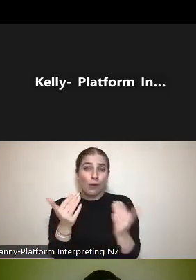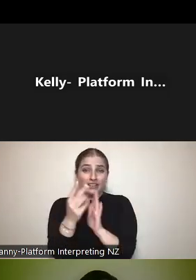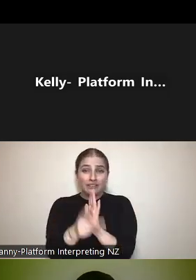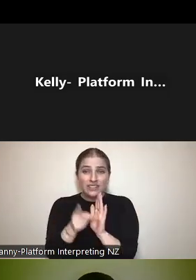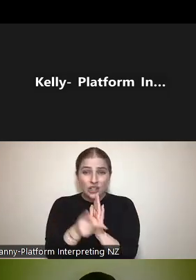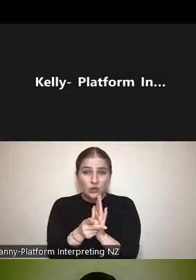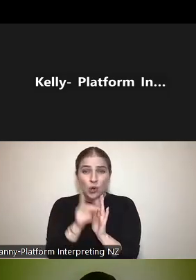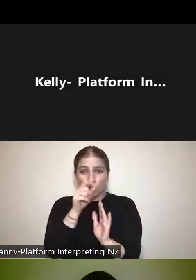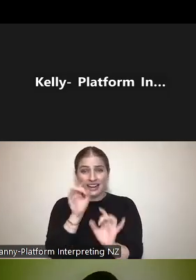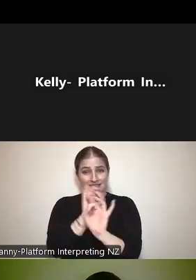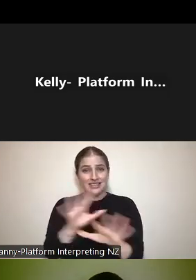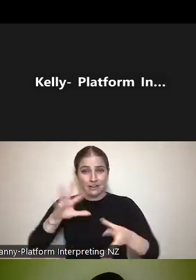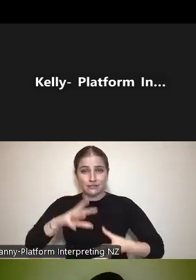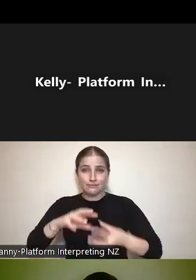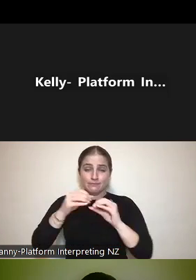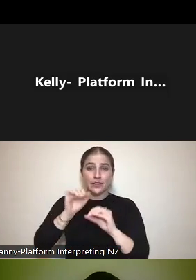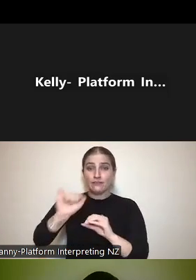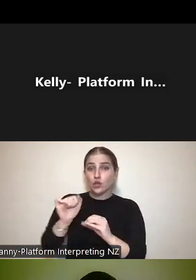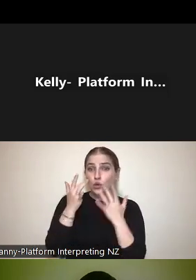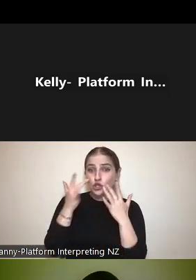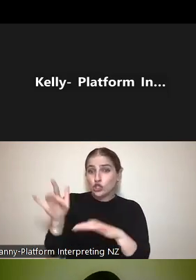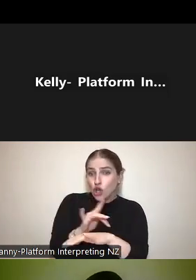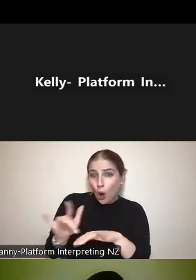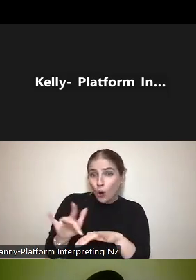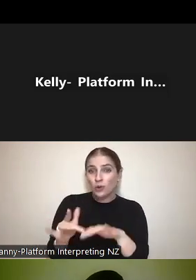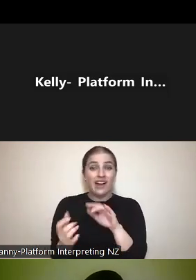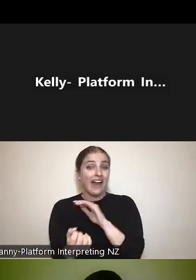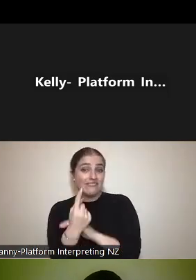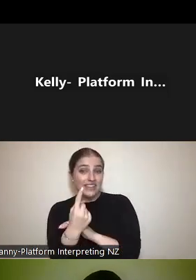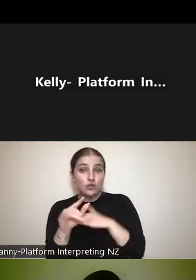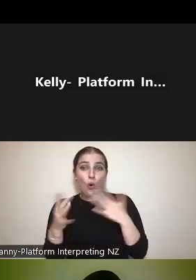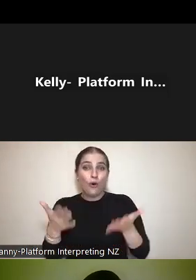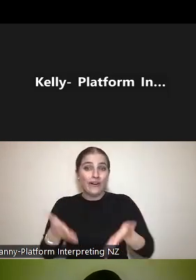or for your venue, or for both. So a few options there.